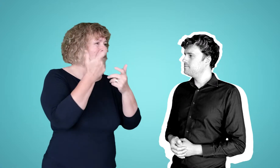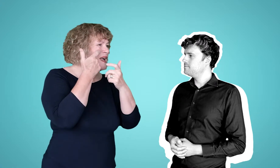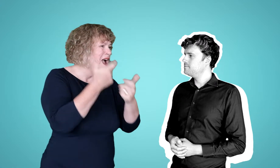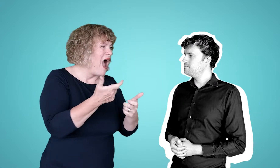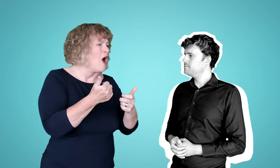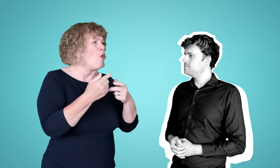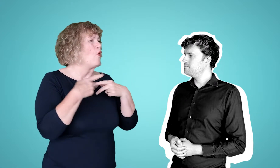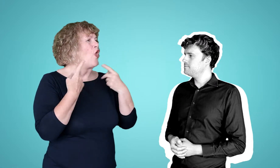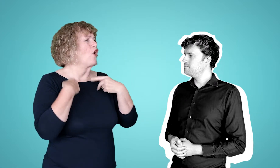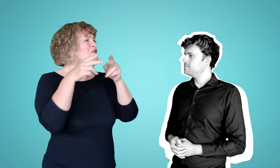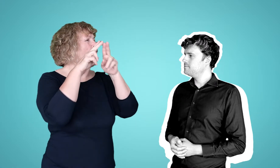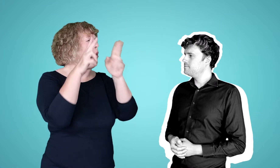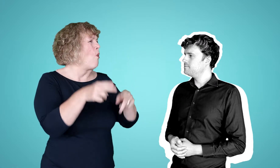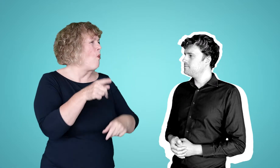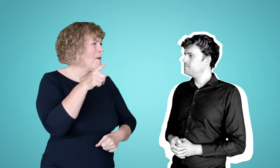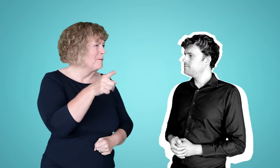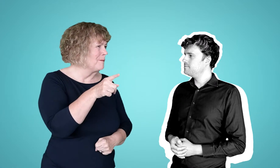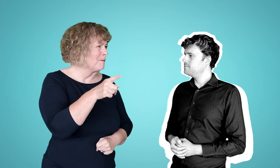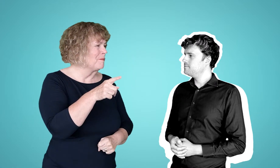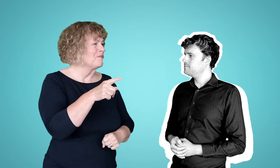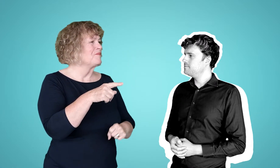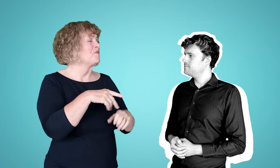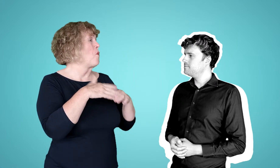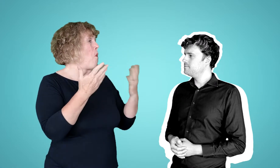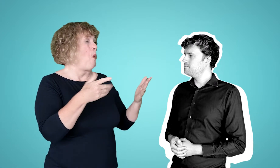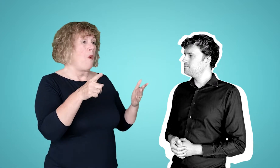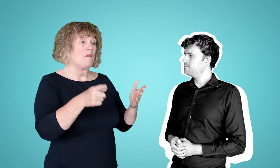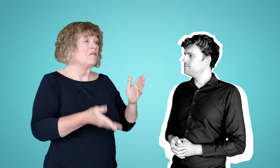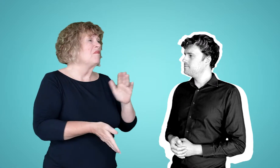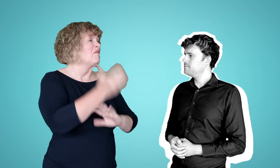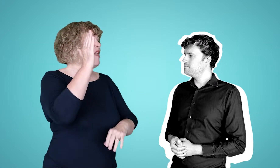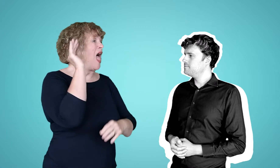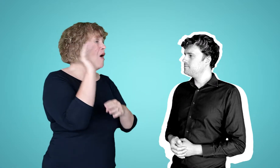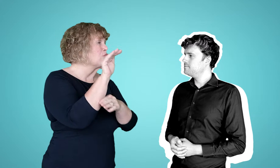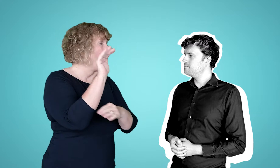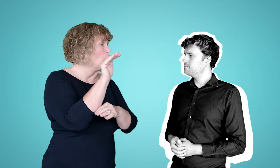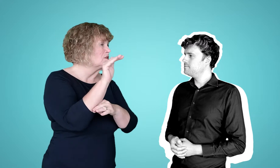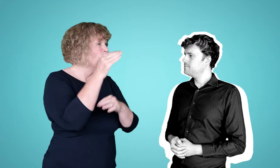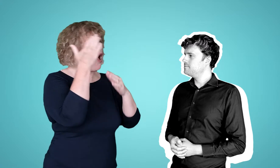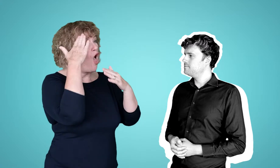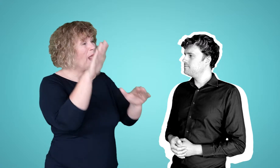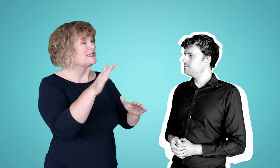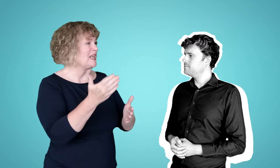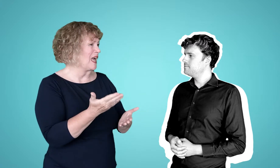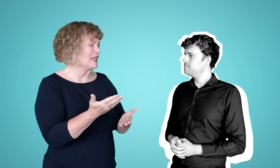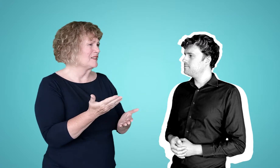go into a care or nursing home, go on holiday abroad.